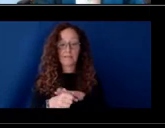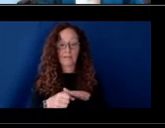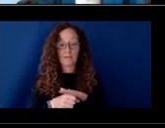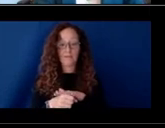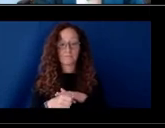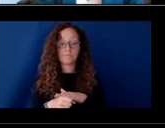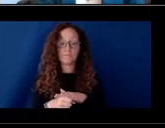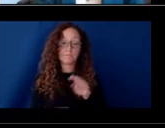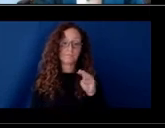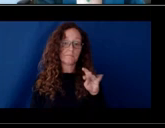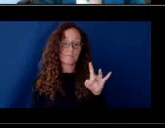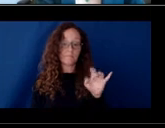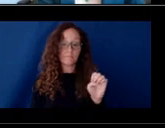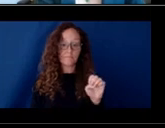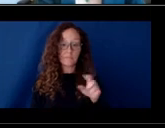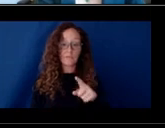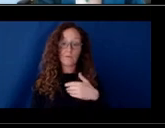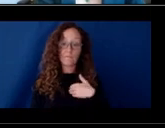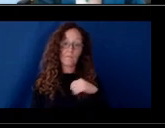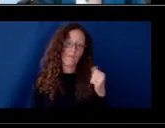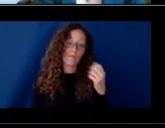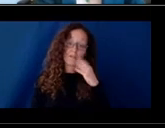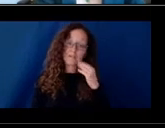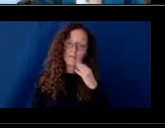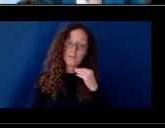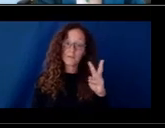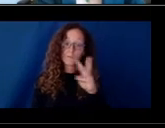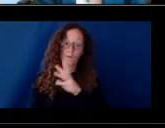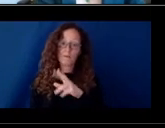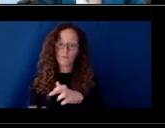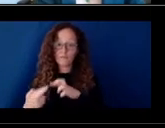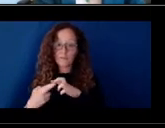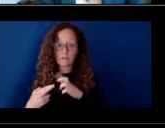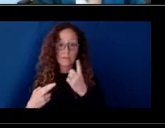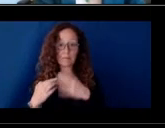know if you have any other experiences in Western Region that you'd like to add?